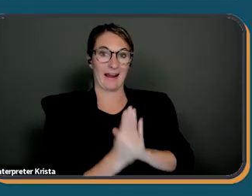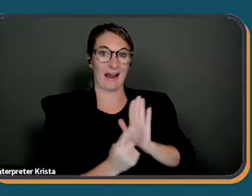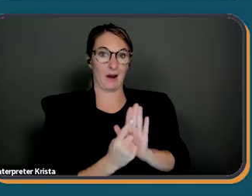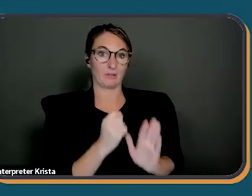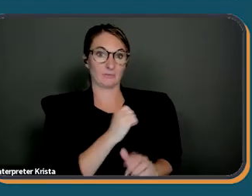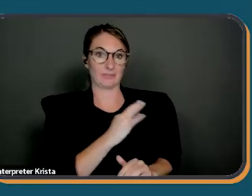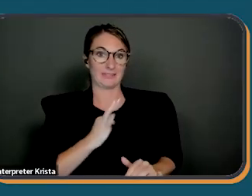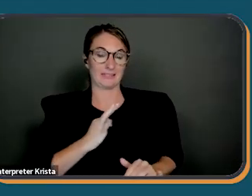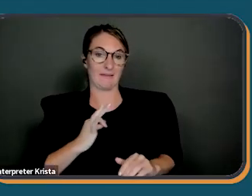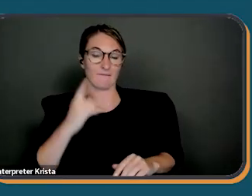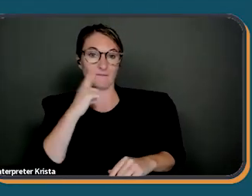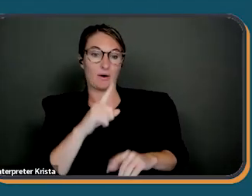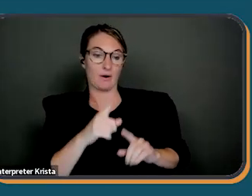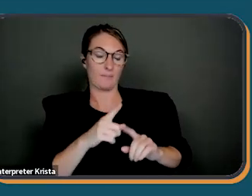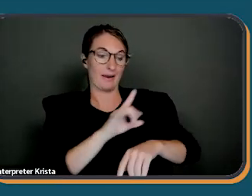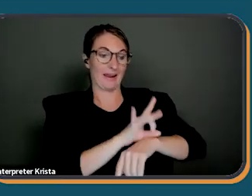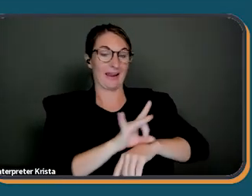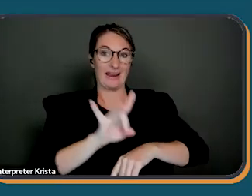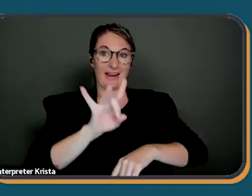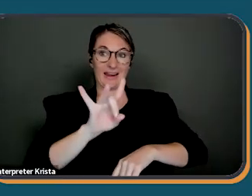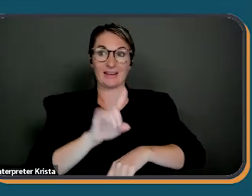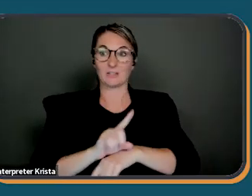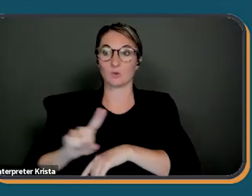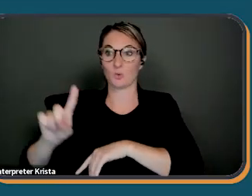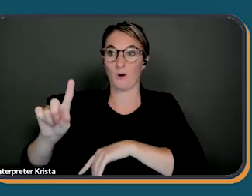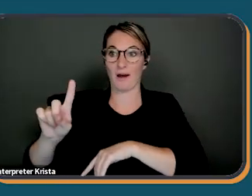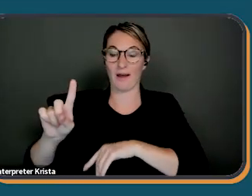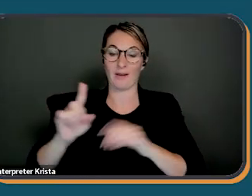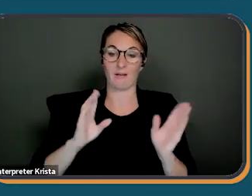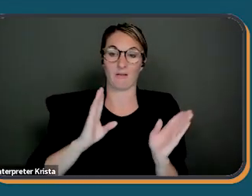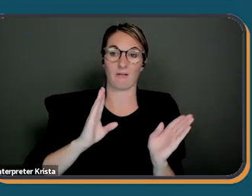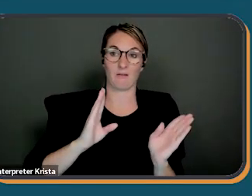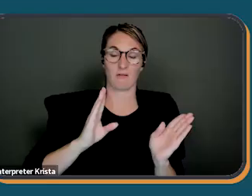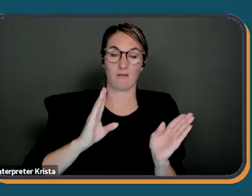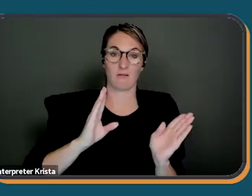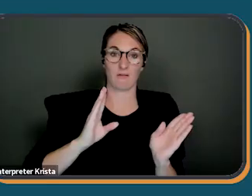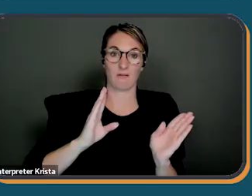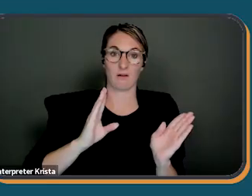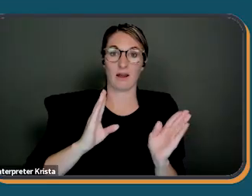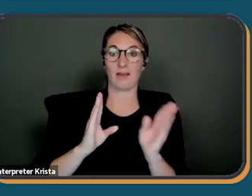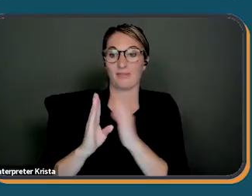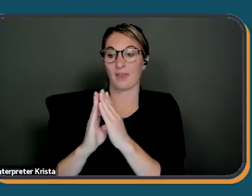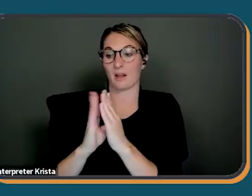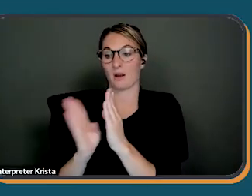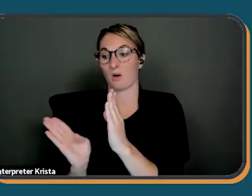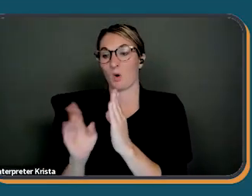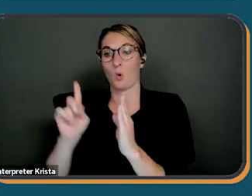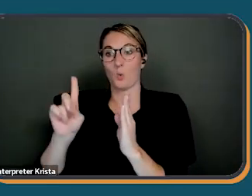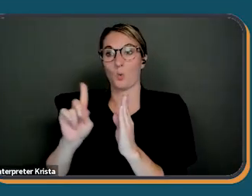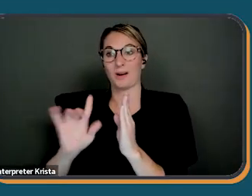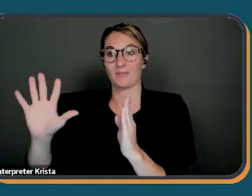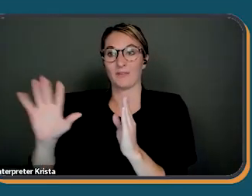from 8 to 1 and then I have a long time from 1 to 5